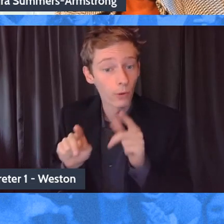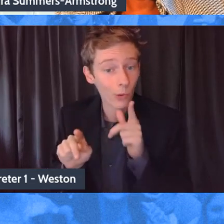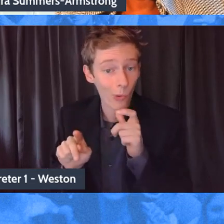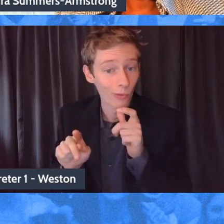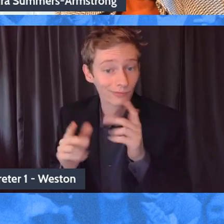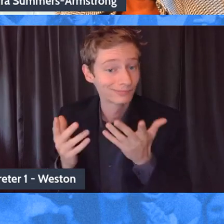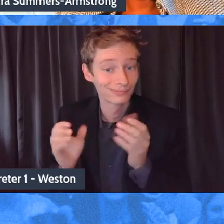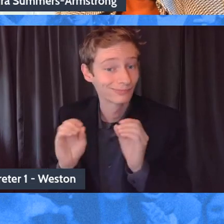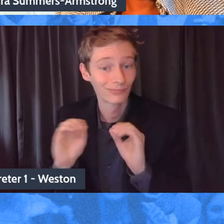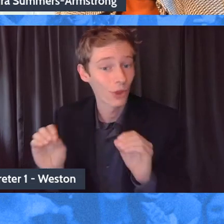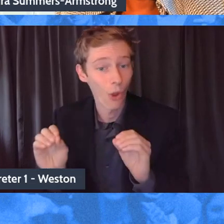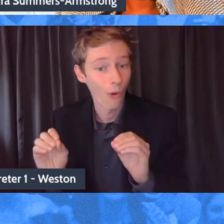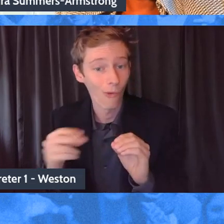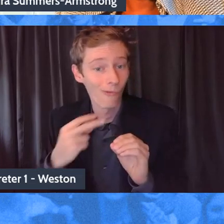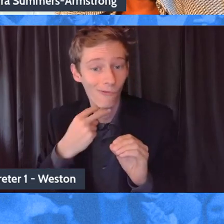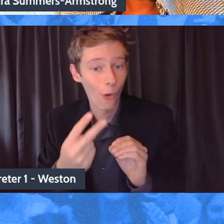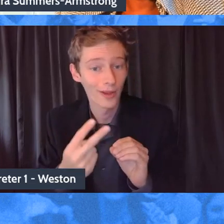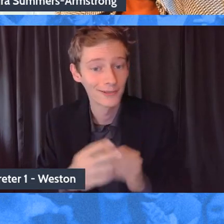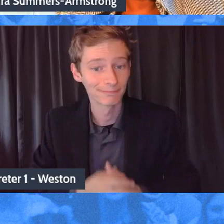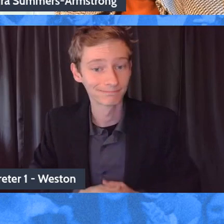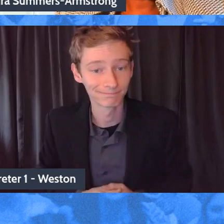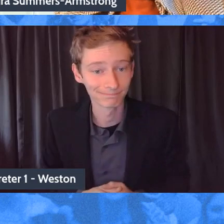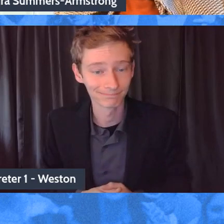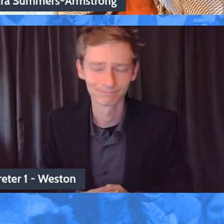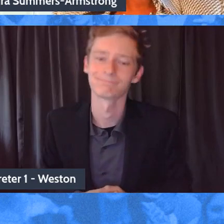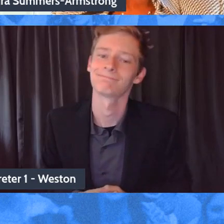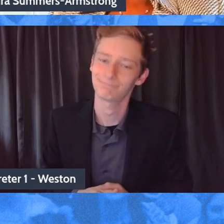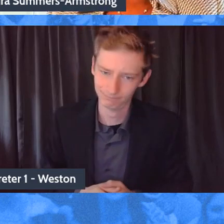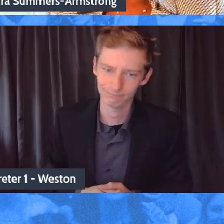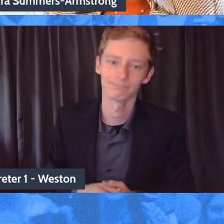Absolutely. Well, that actually is a really excellent segue